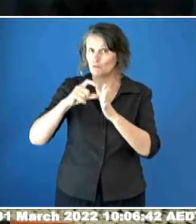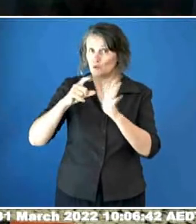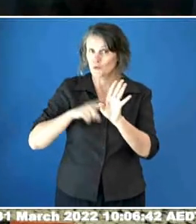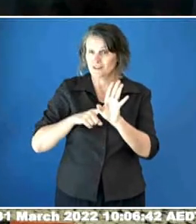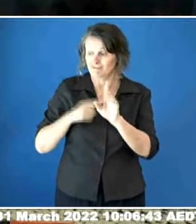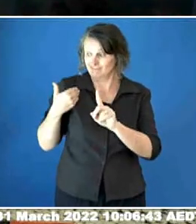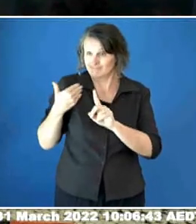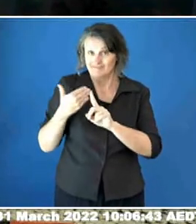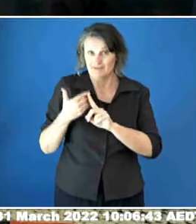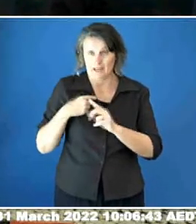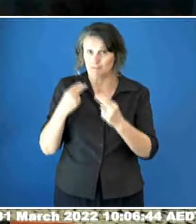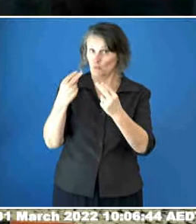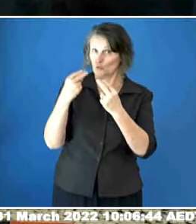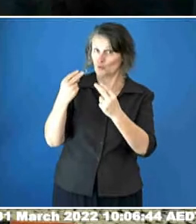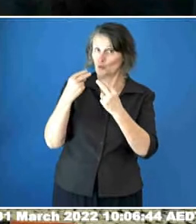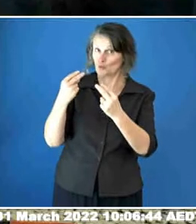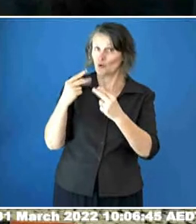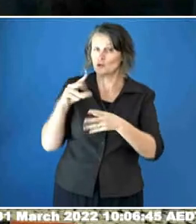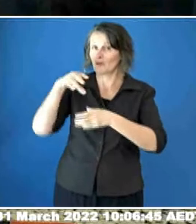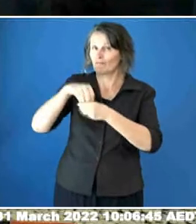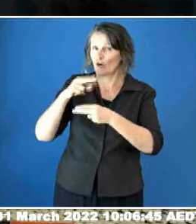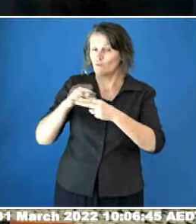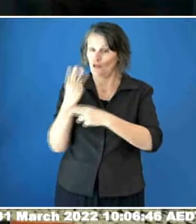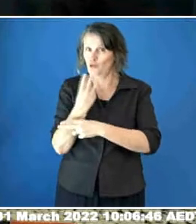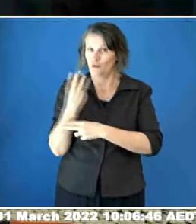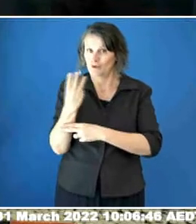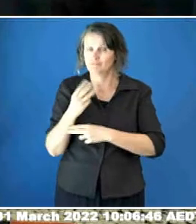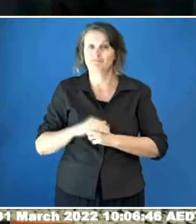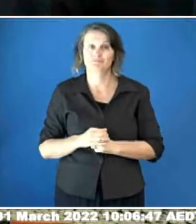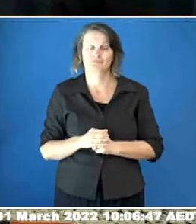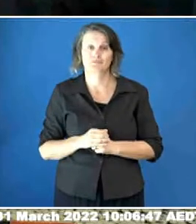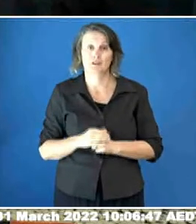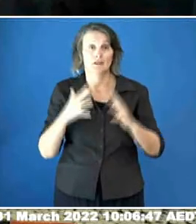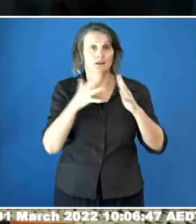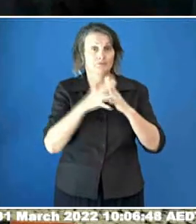of the week. The panel from Women with Disability Australia, WWDA, will draw